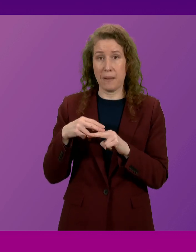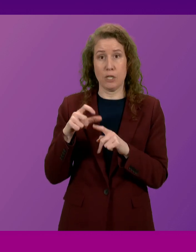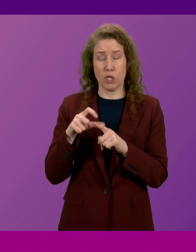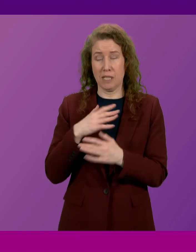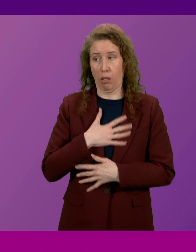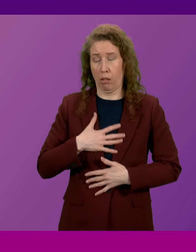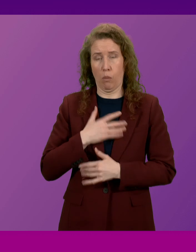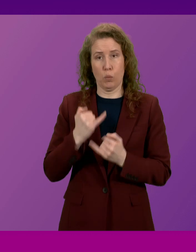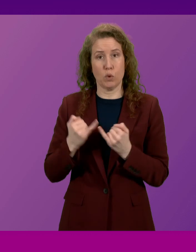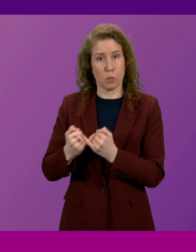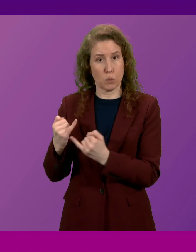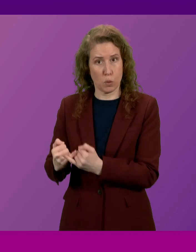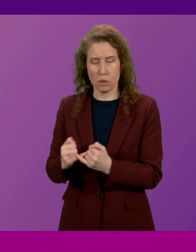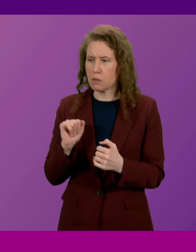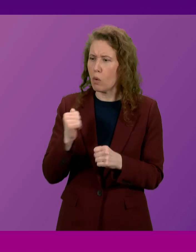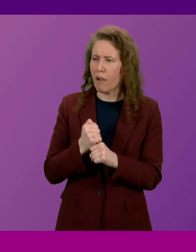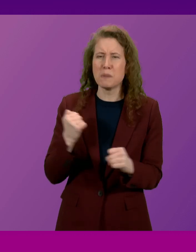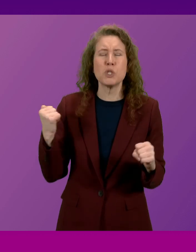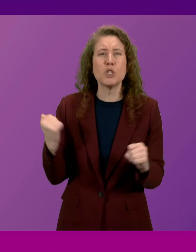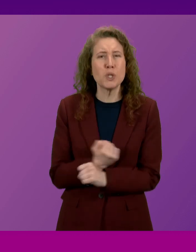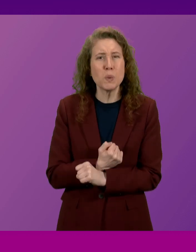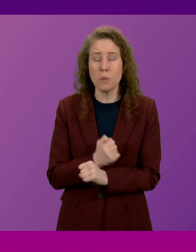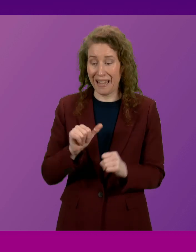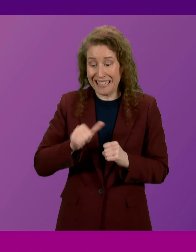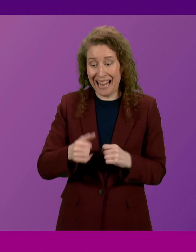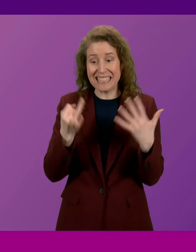worse. What will the First Minister’s Government do, in the next seven days,